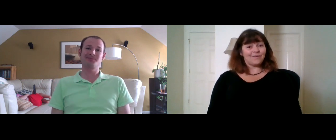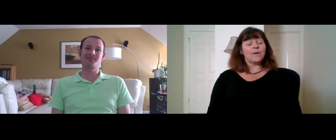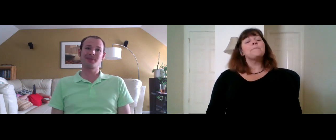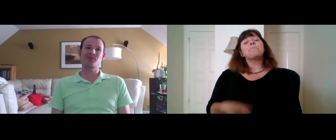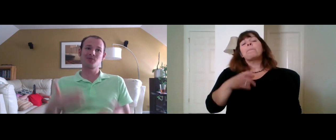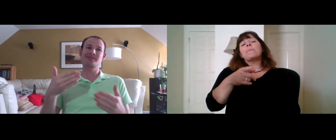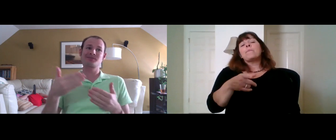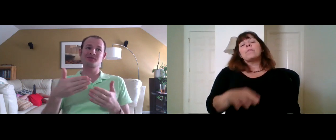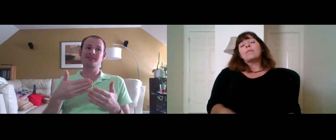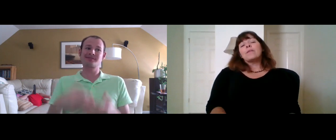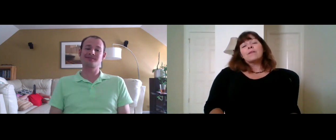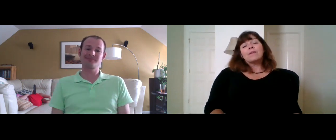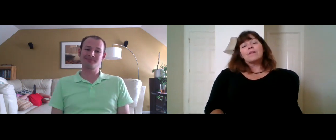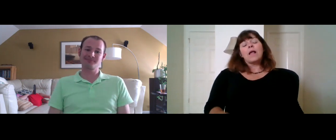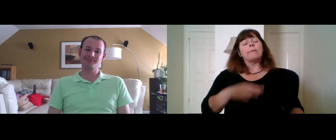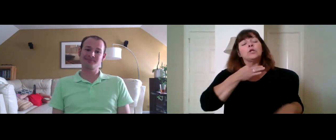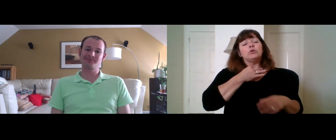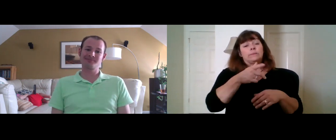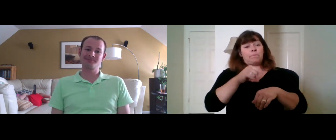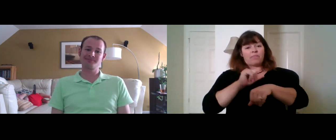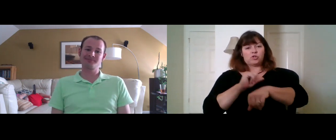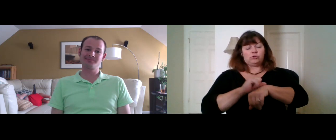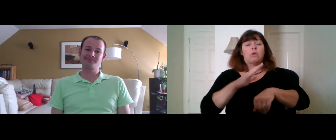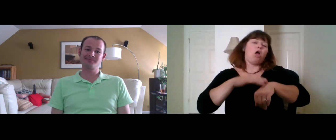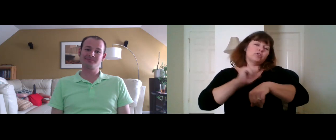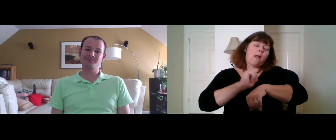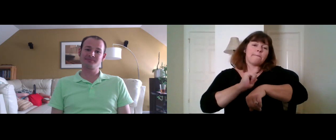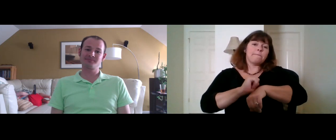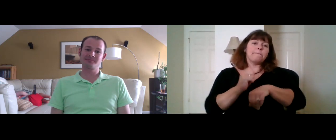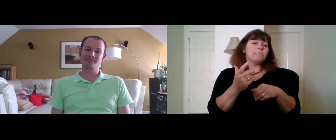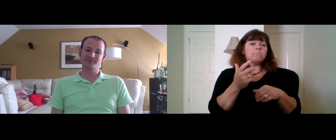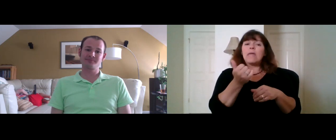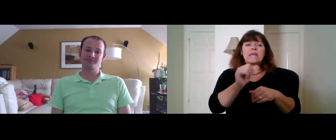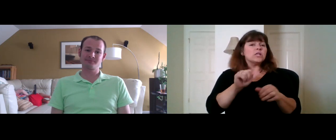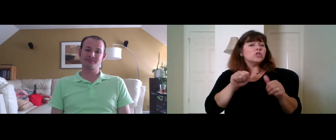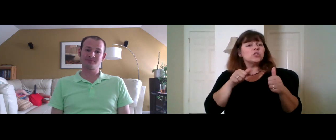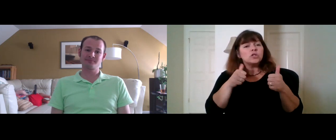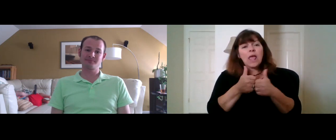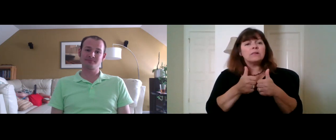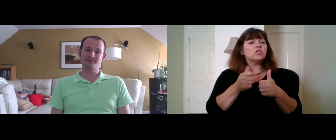I'm curious... on the job, any challenges